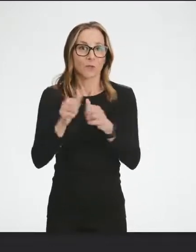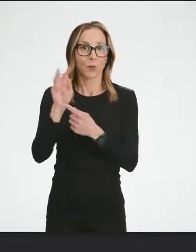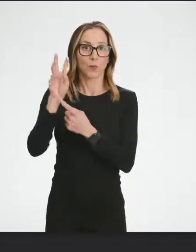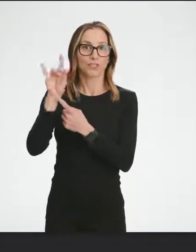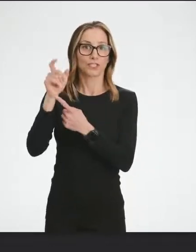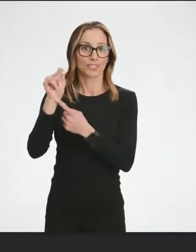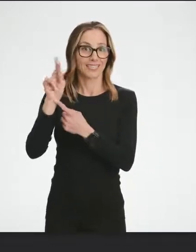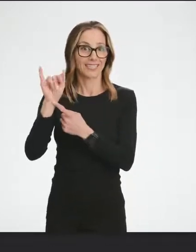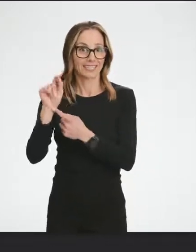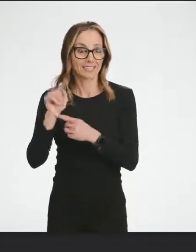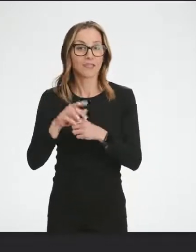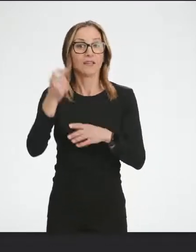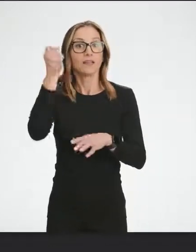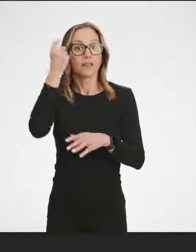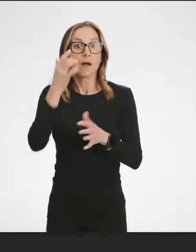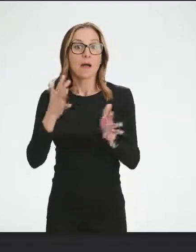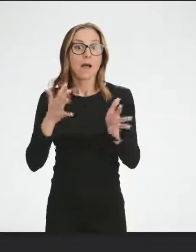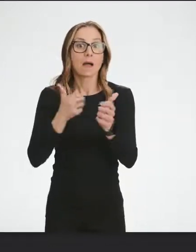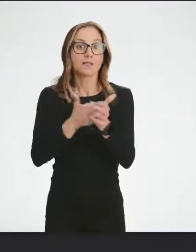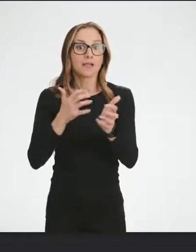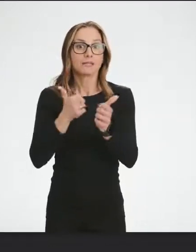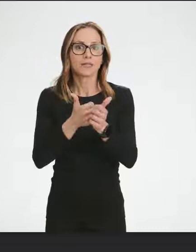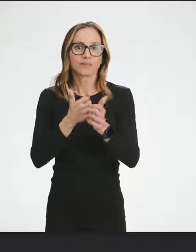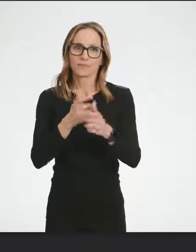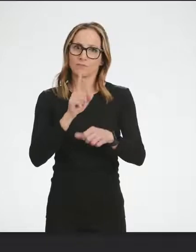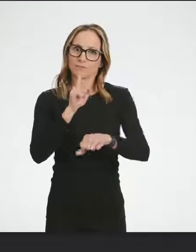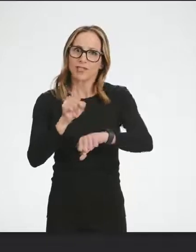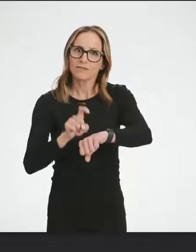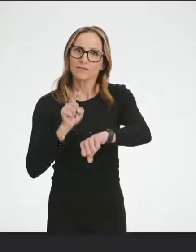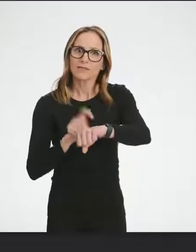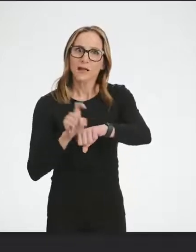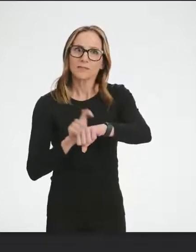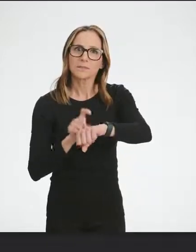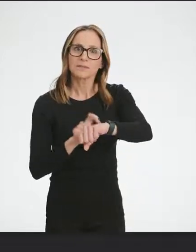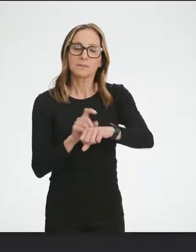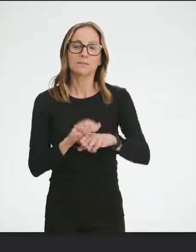The difference is, you update your Live Activity's presentation and state in real time.